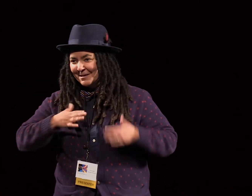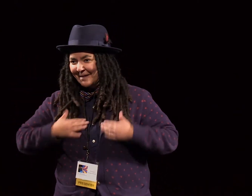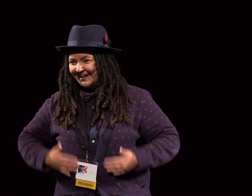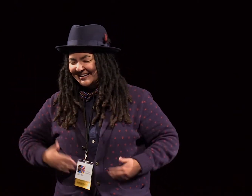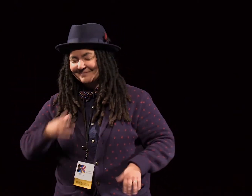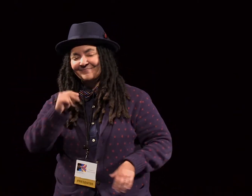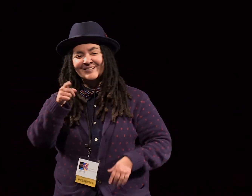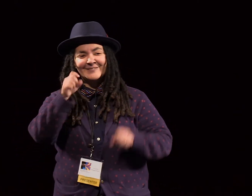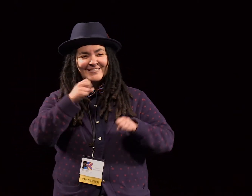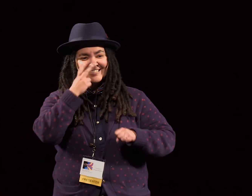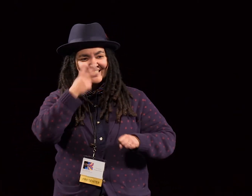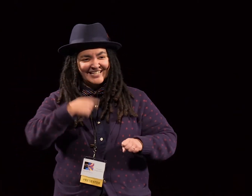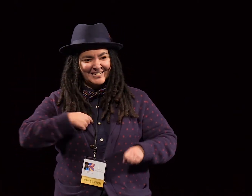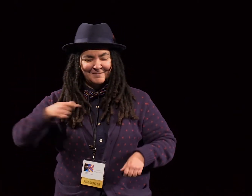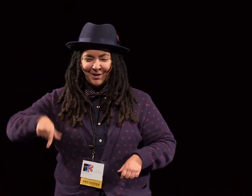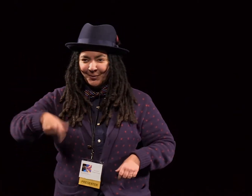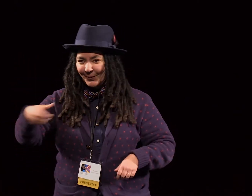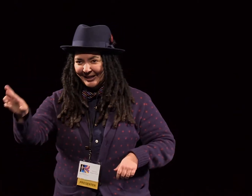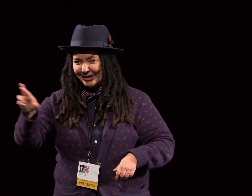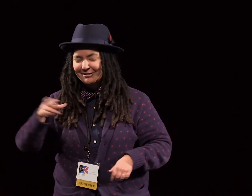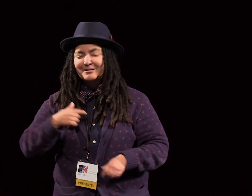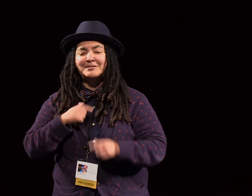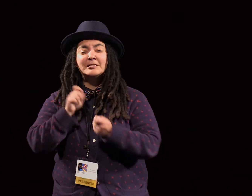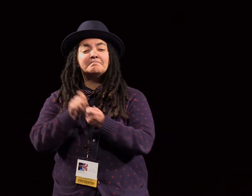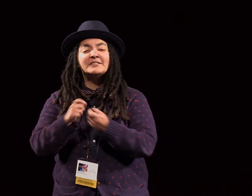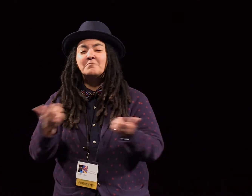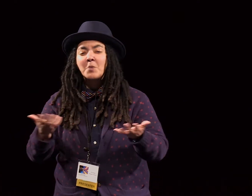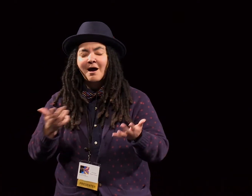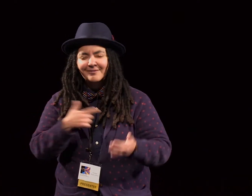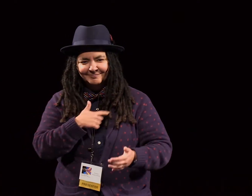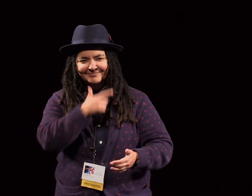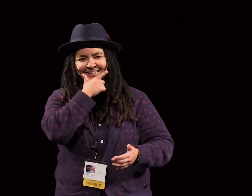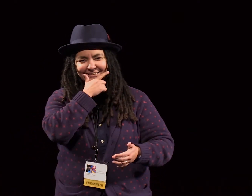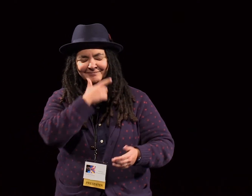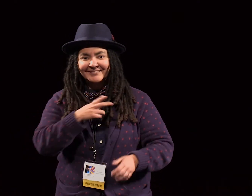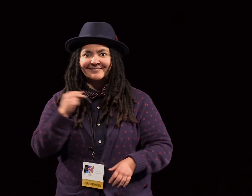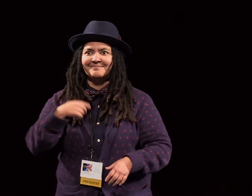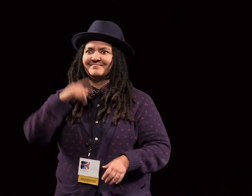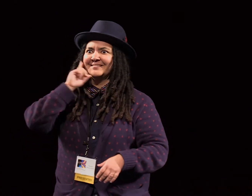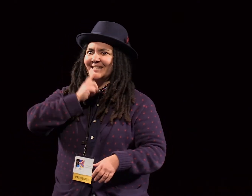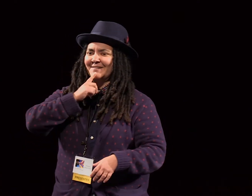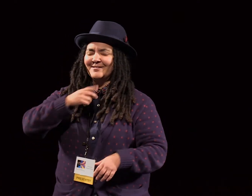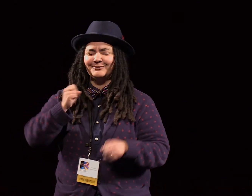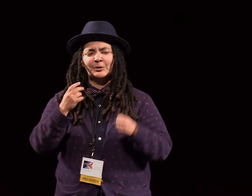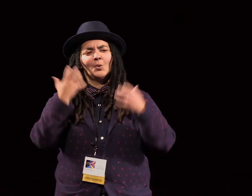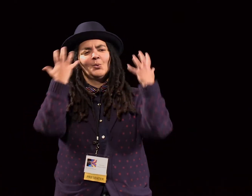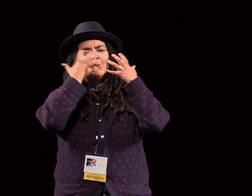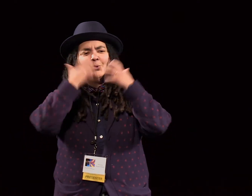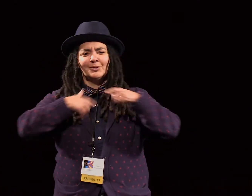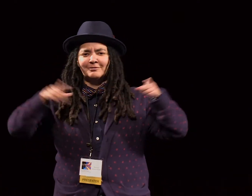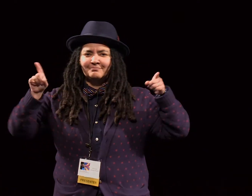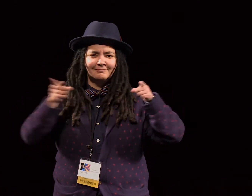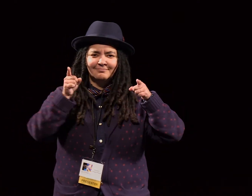You can see me. I have a female body. I'm a lesbian. I'm Deaf.